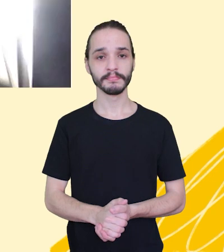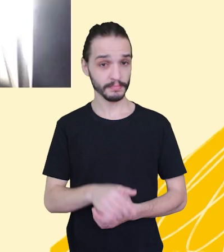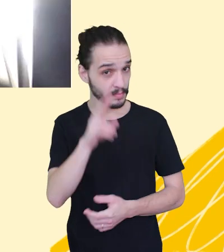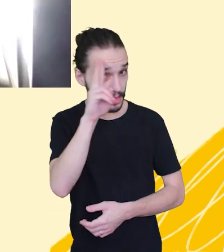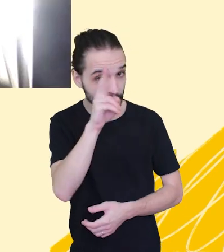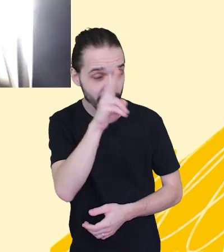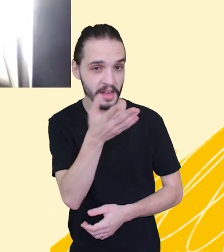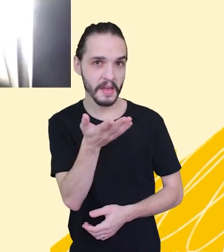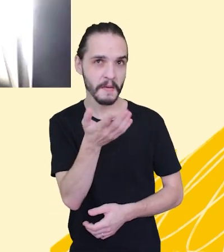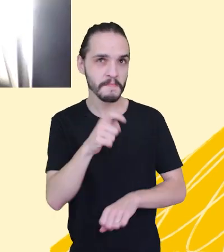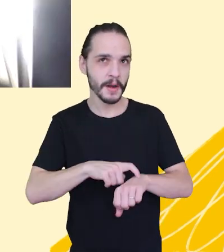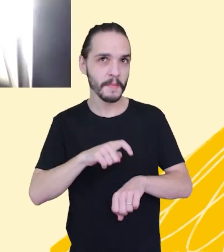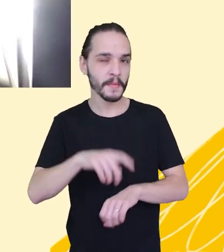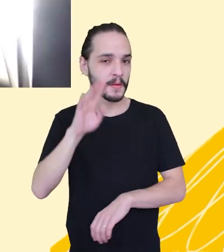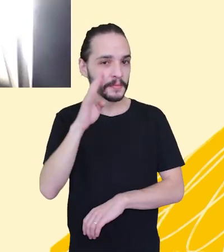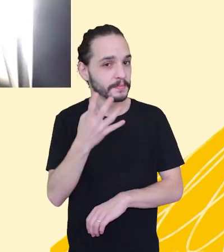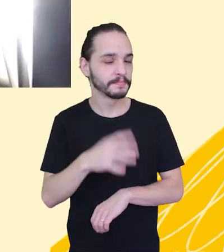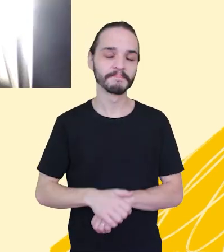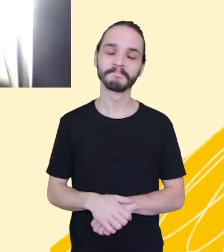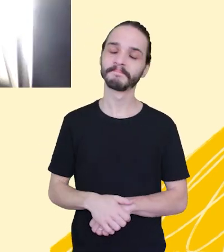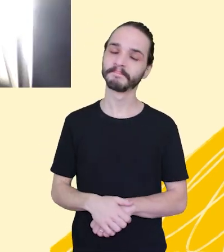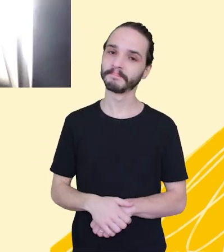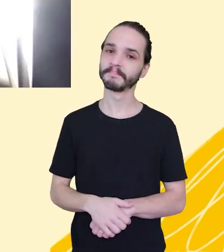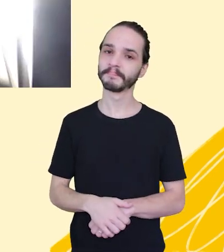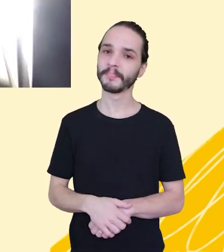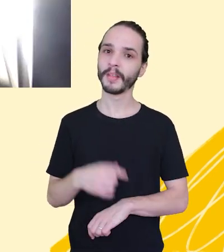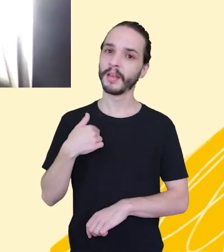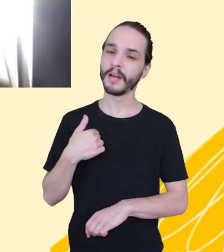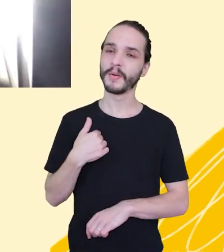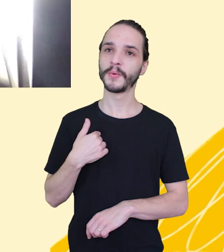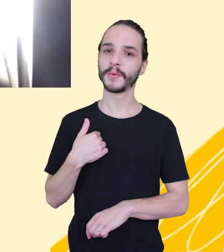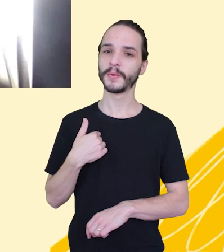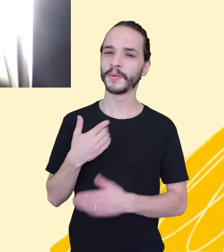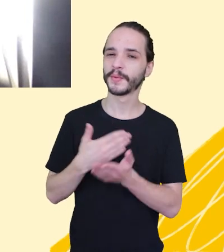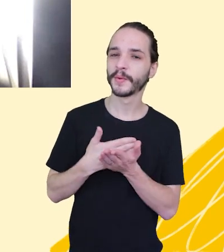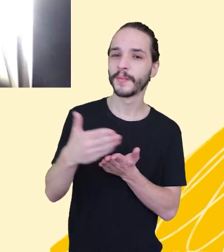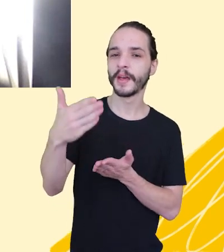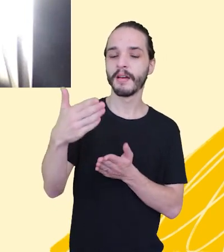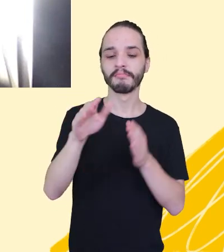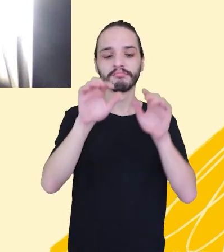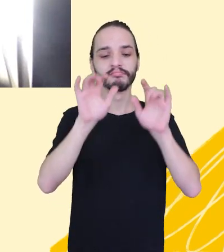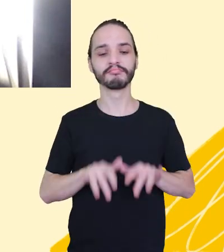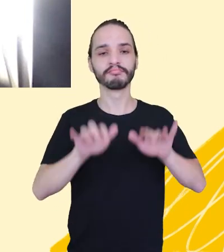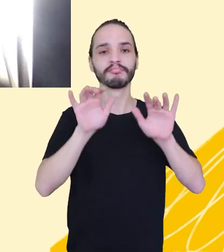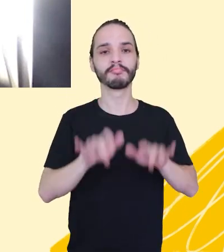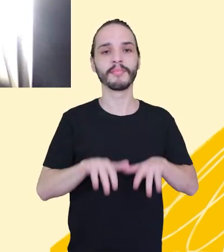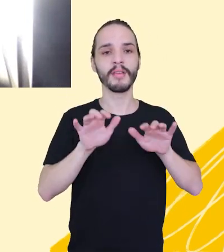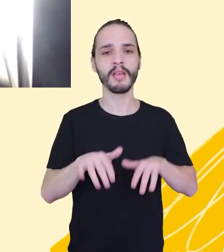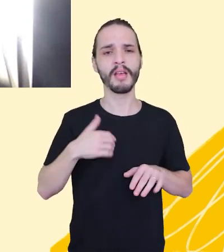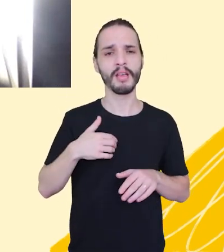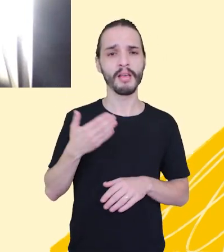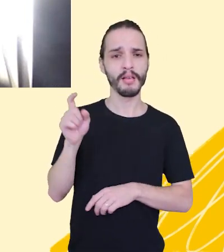It started with writing. When I was working at theater I was already writing.